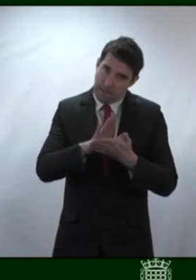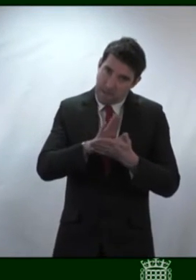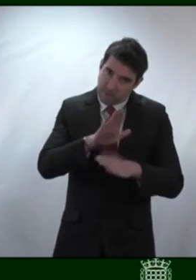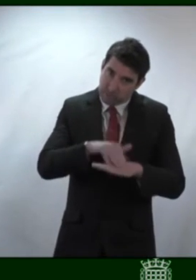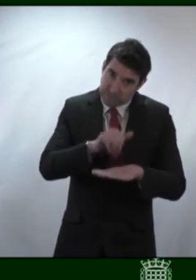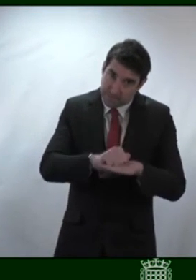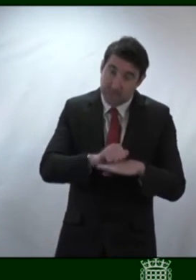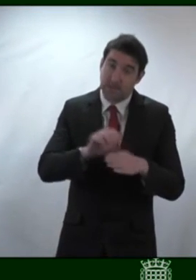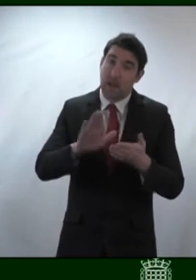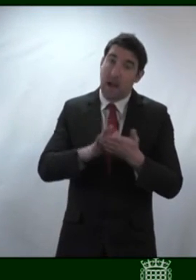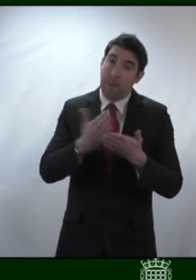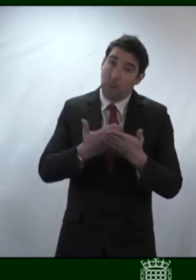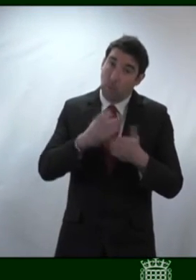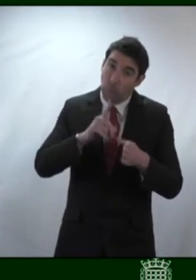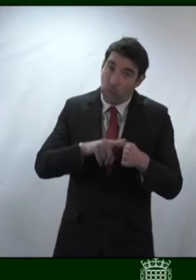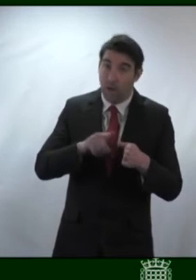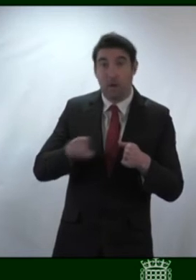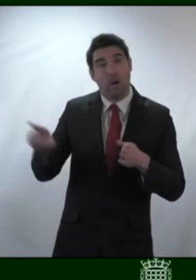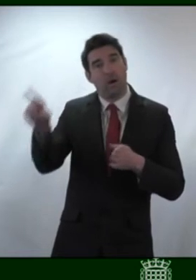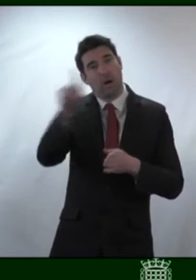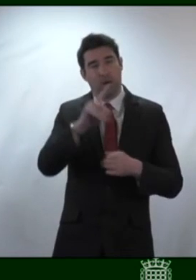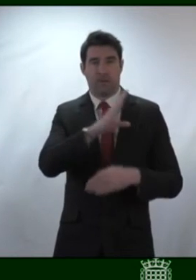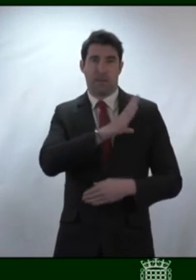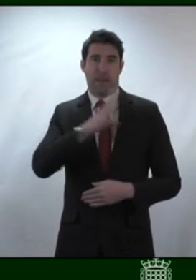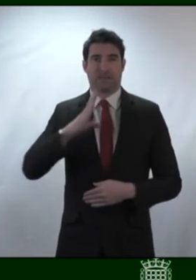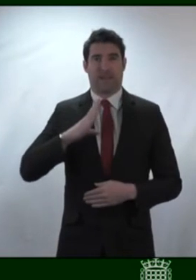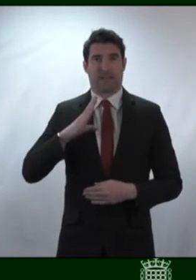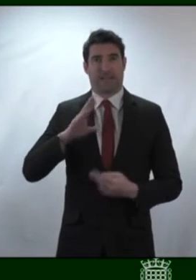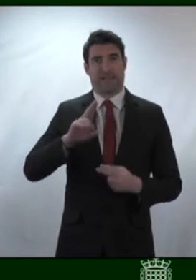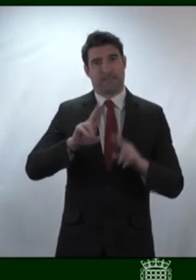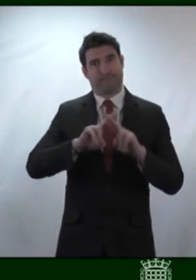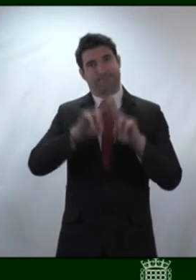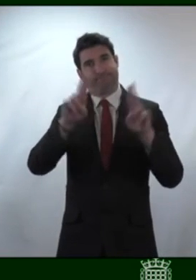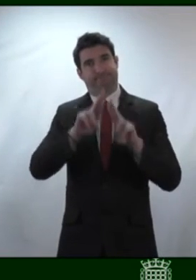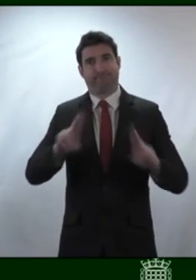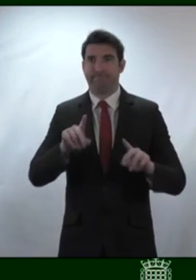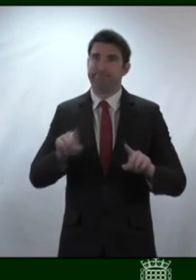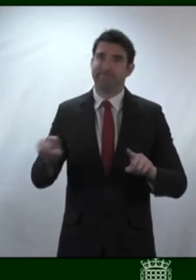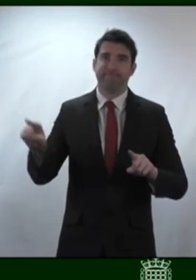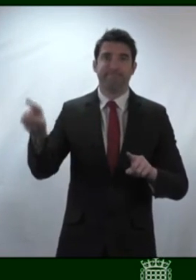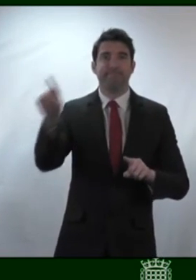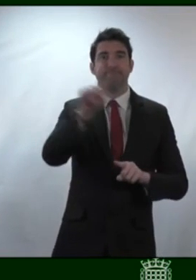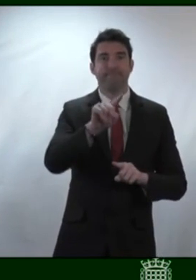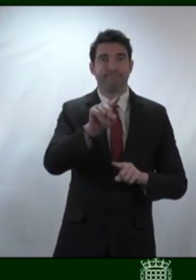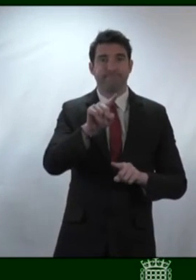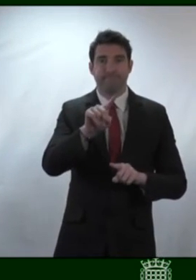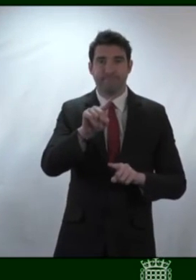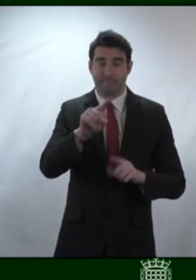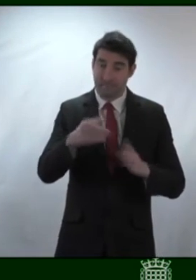and those who are stationed overseas. Members will also, I hope, want to join me in sending